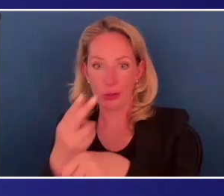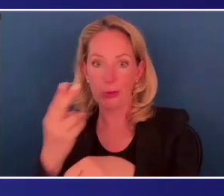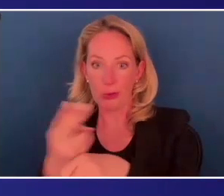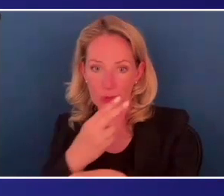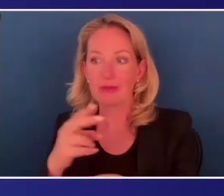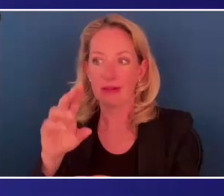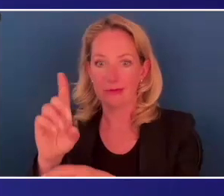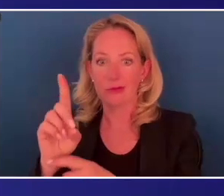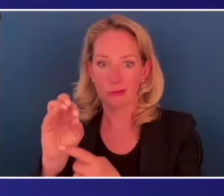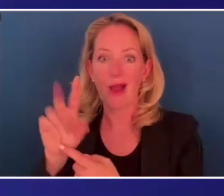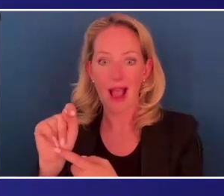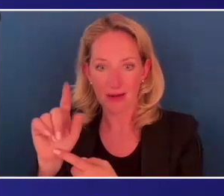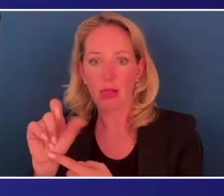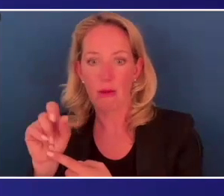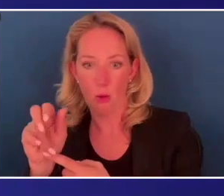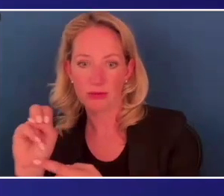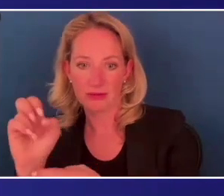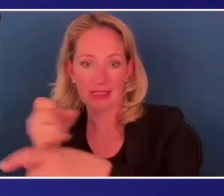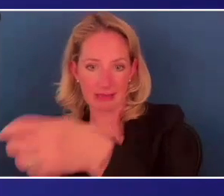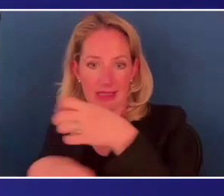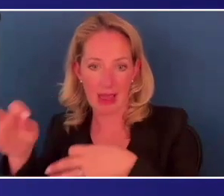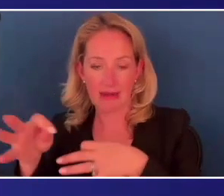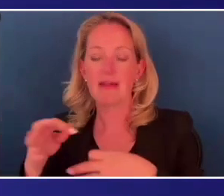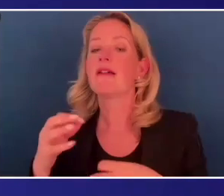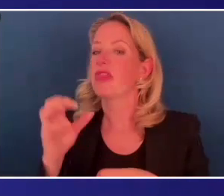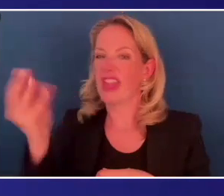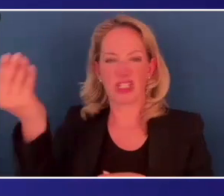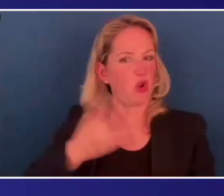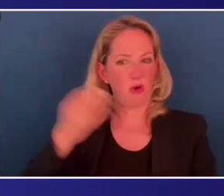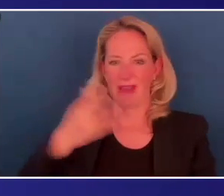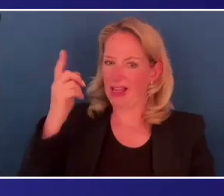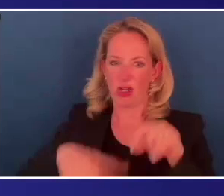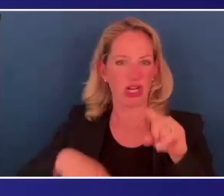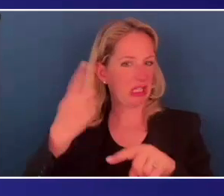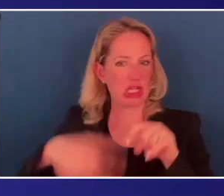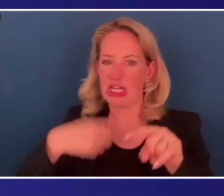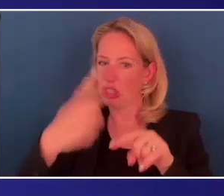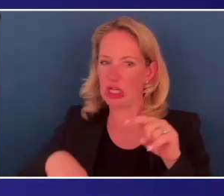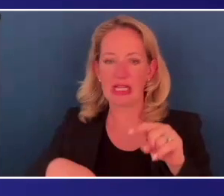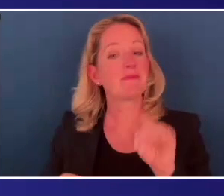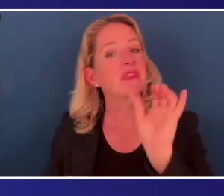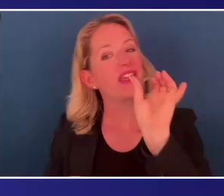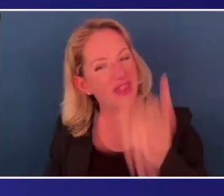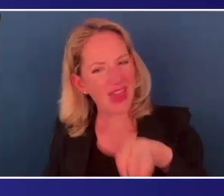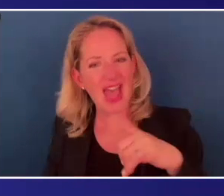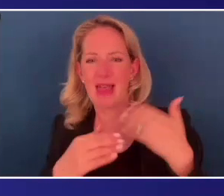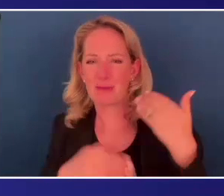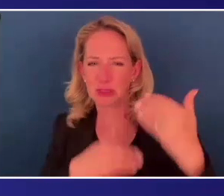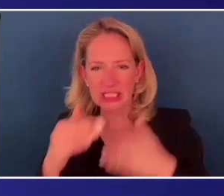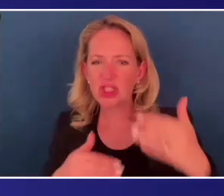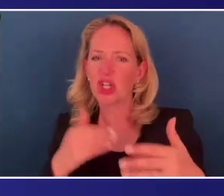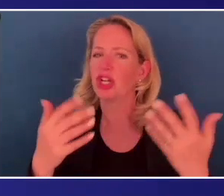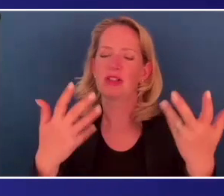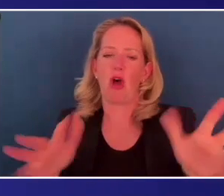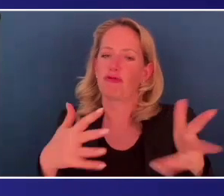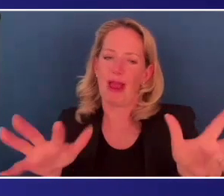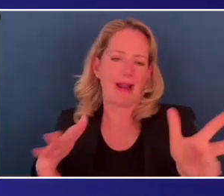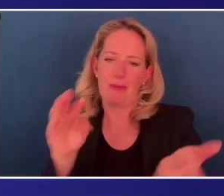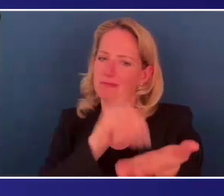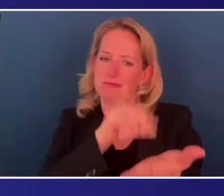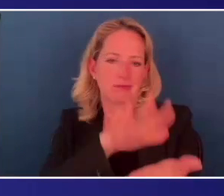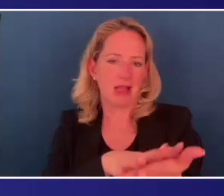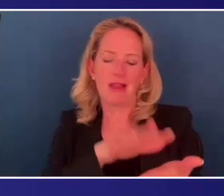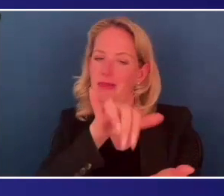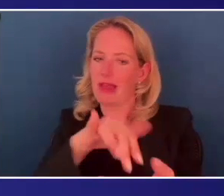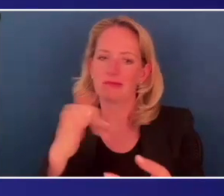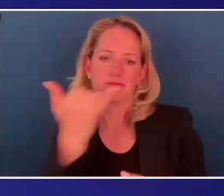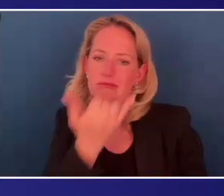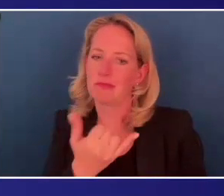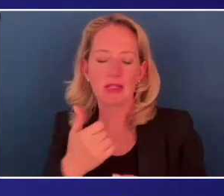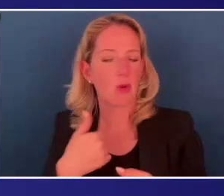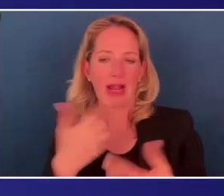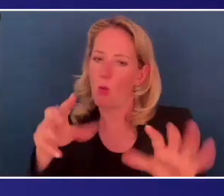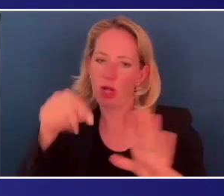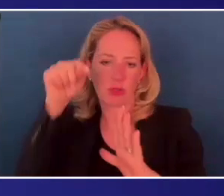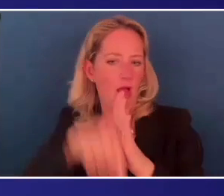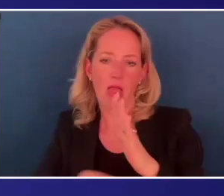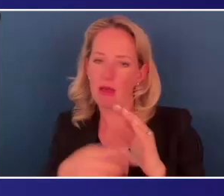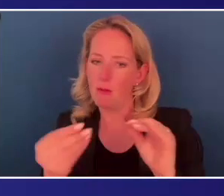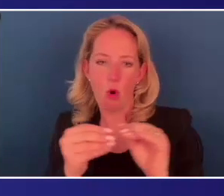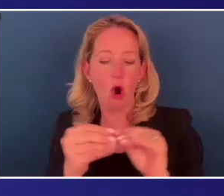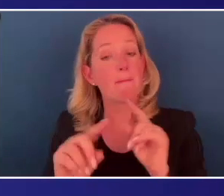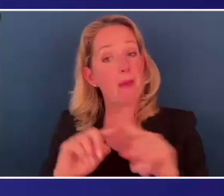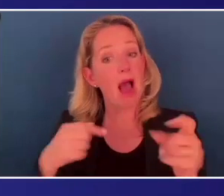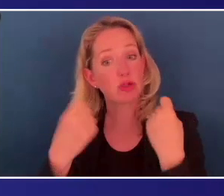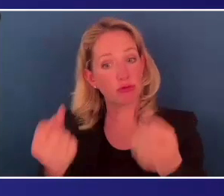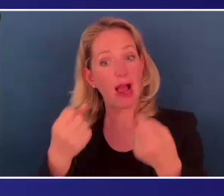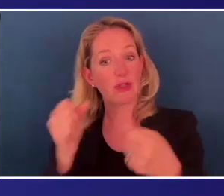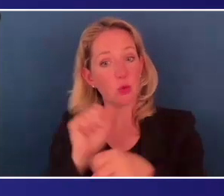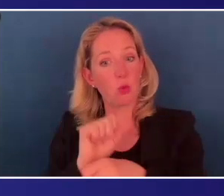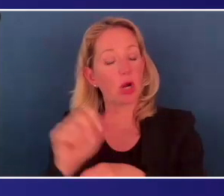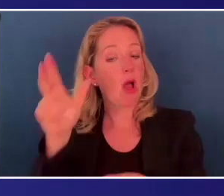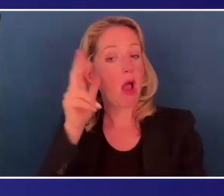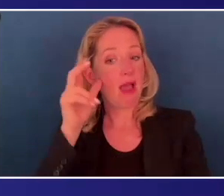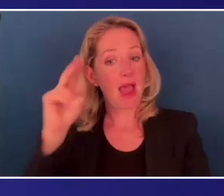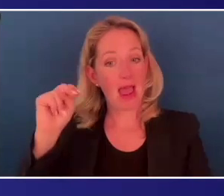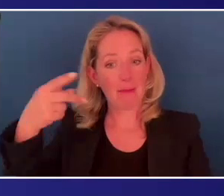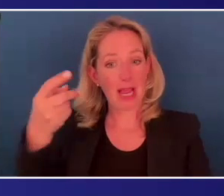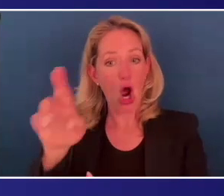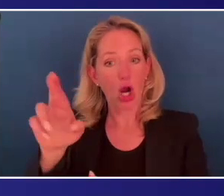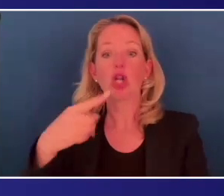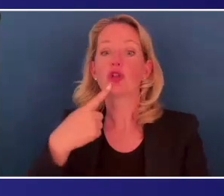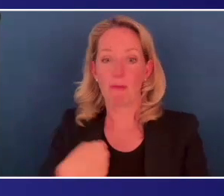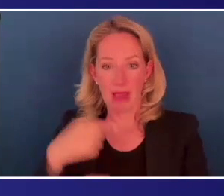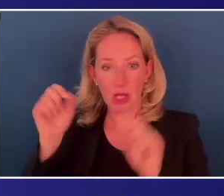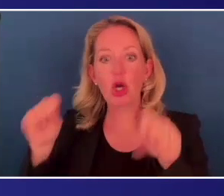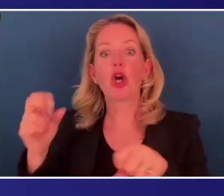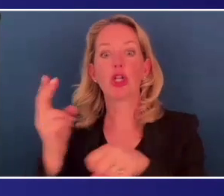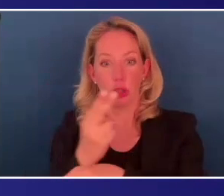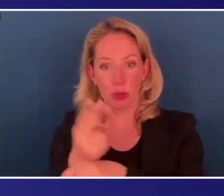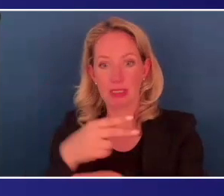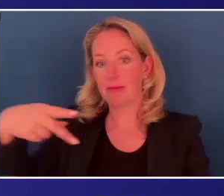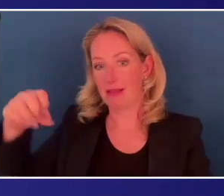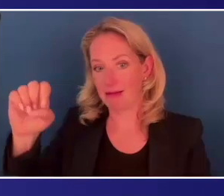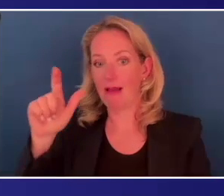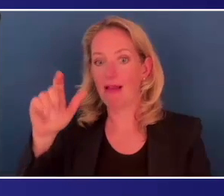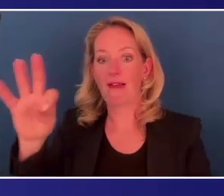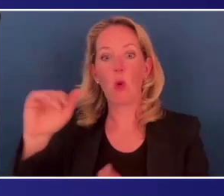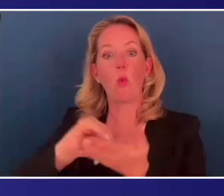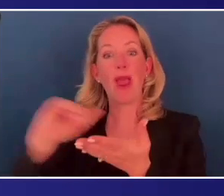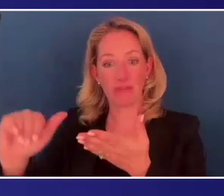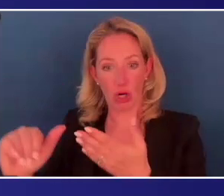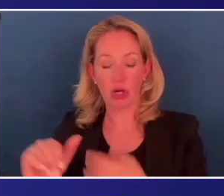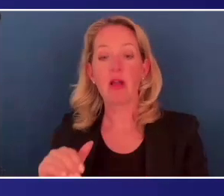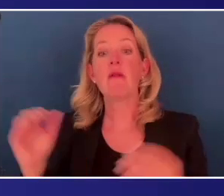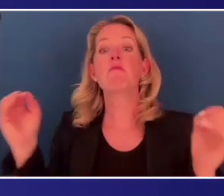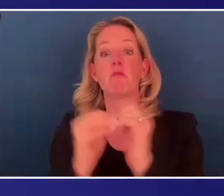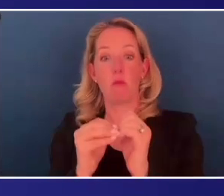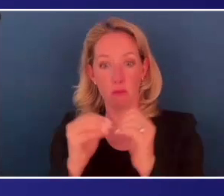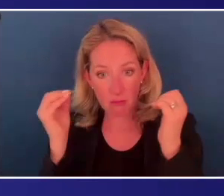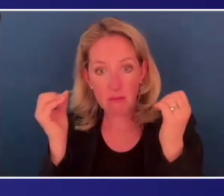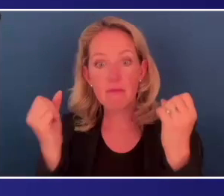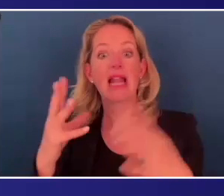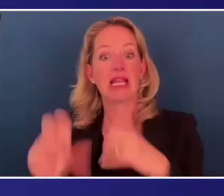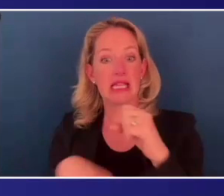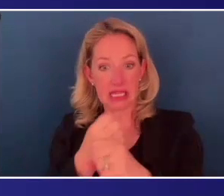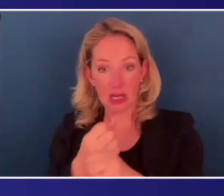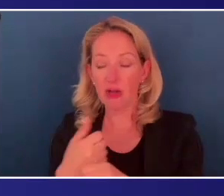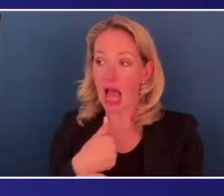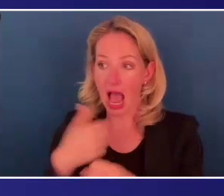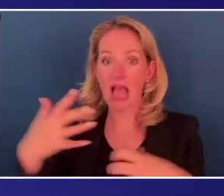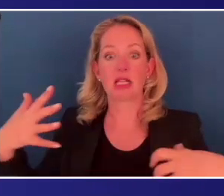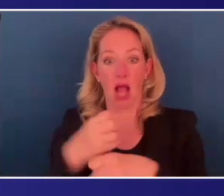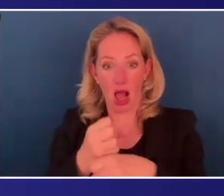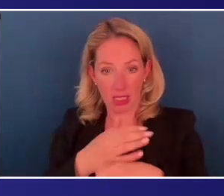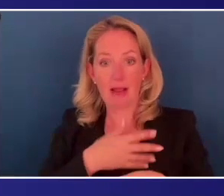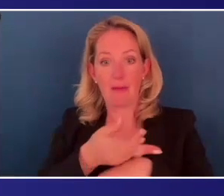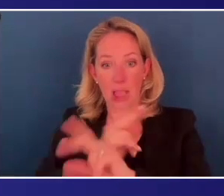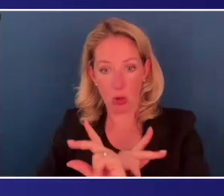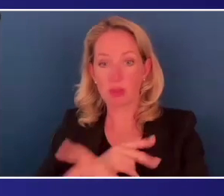So I won't go into that anymore. In early 2,021 i heard a story driving to work on NPR that inform me I could qualify forgiveness through the PSF waver after well over 10 years of qualified employment I did consolidate my loans and I applied for PS forgiveness through PSLF.